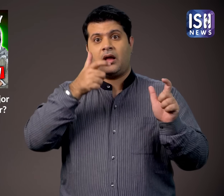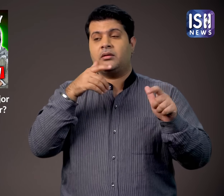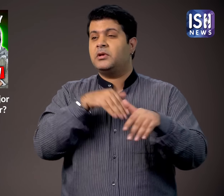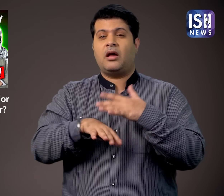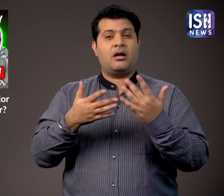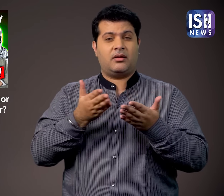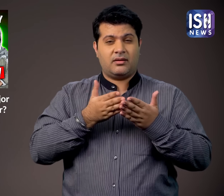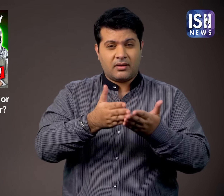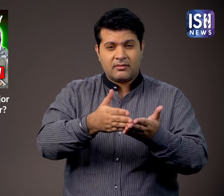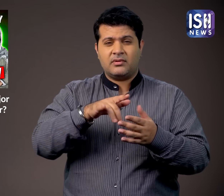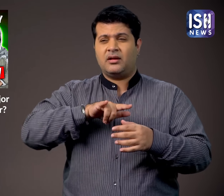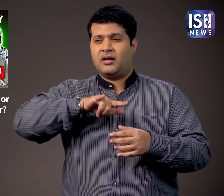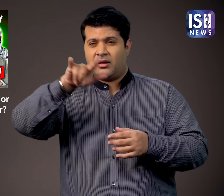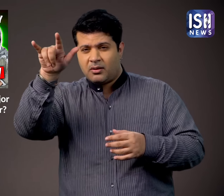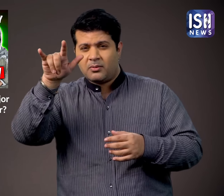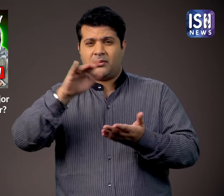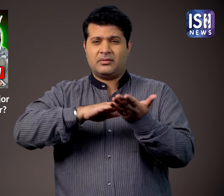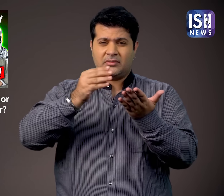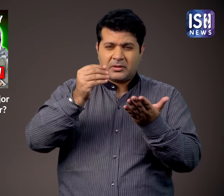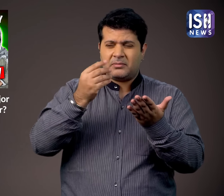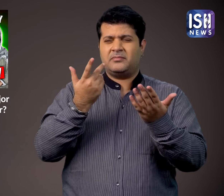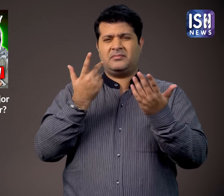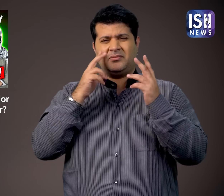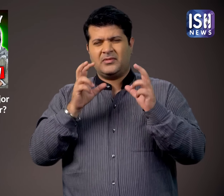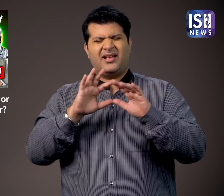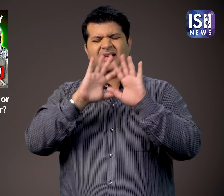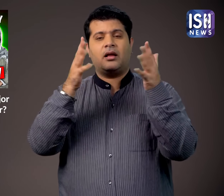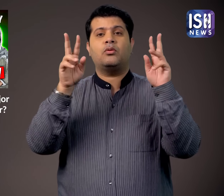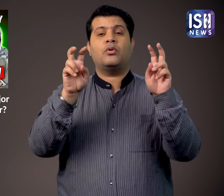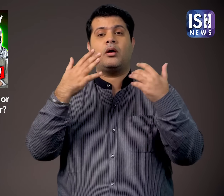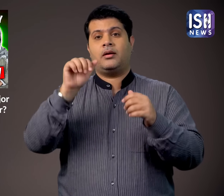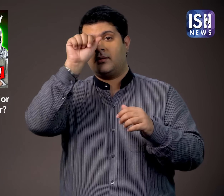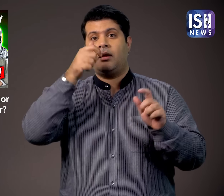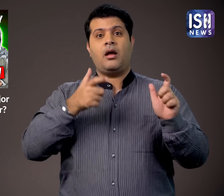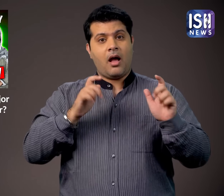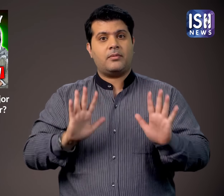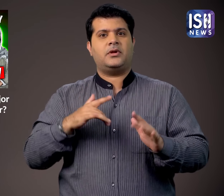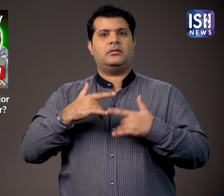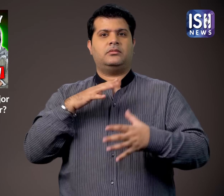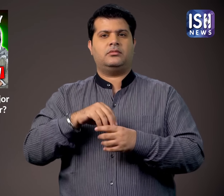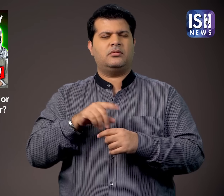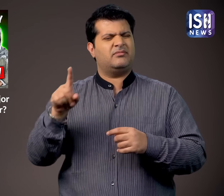All he wanted to do was, join the Armed forces - be it Navy, Air Force or Army.